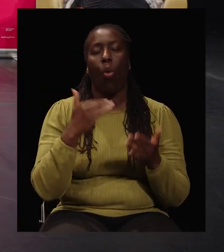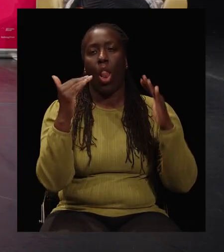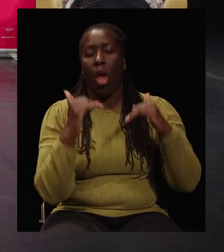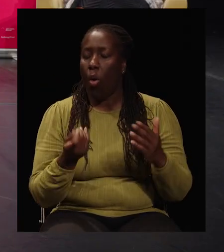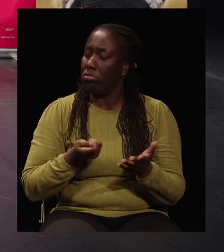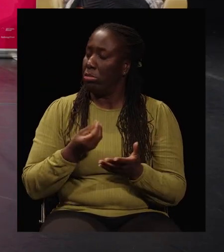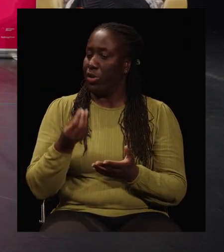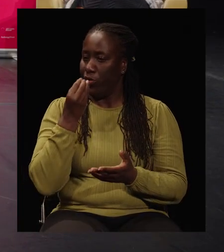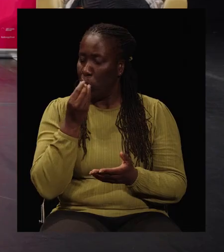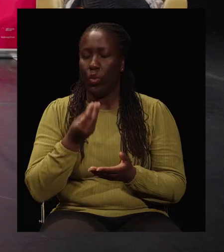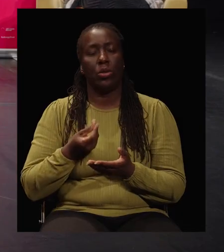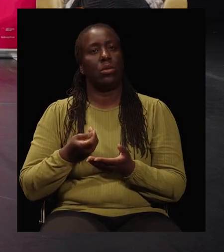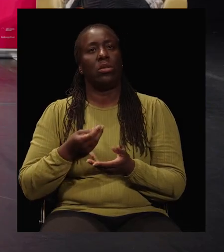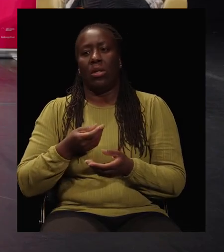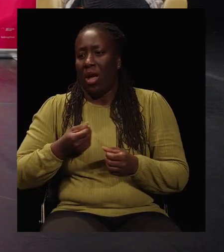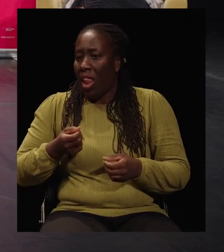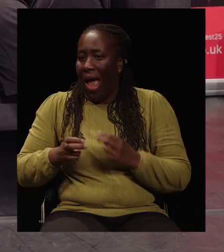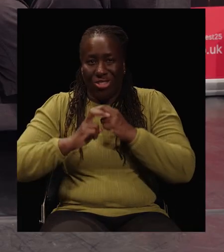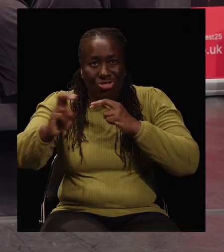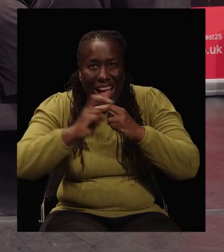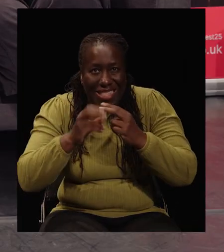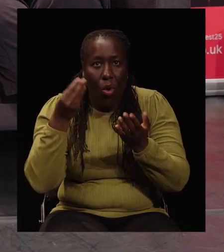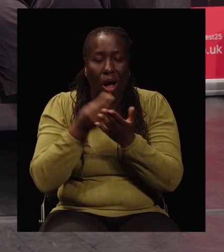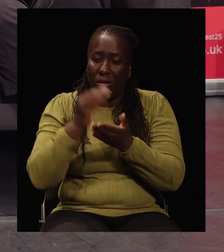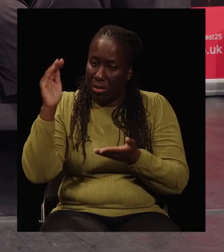transport costs were cheaper every, you know, and everything goes up in inflation.